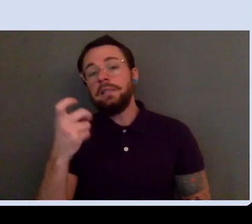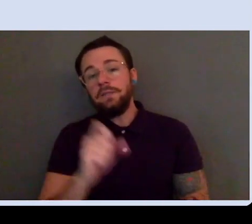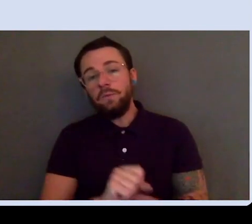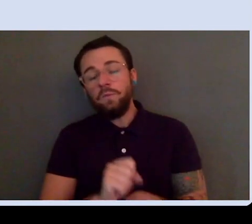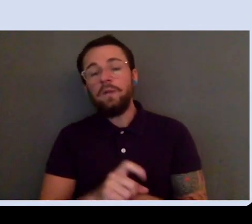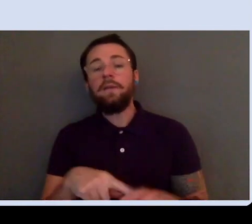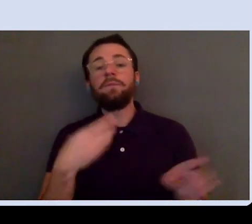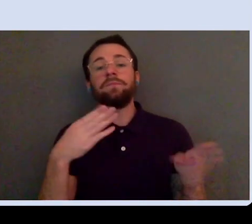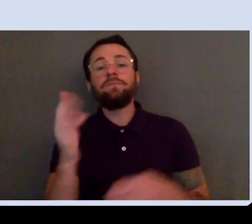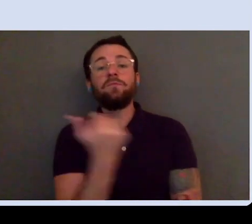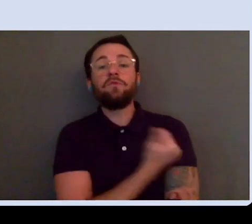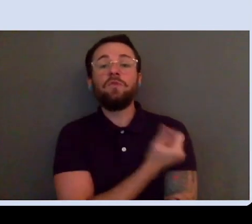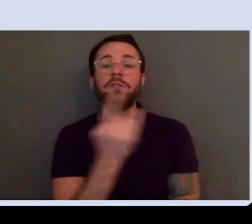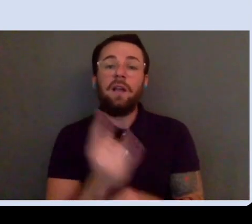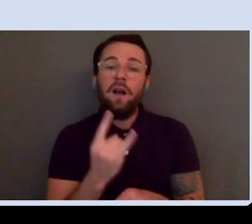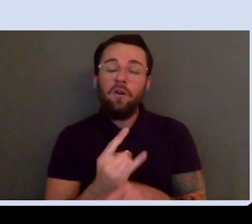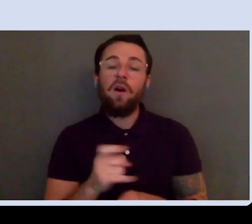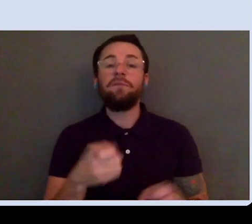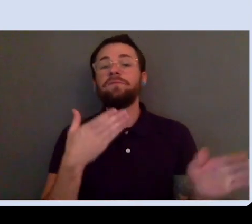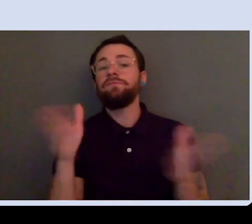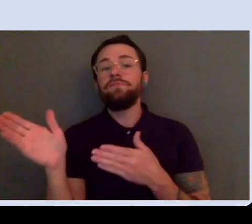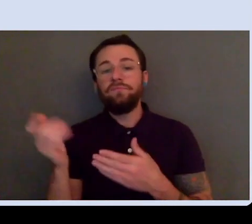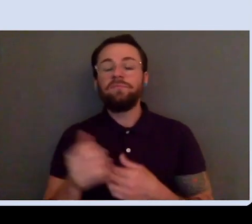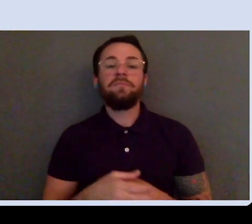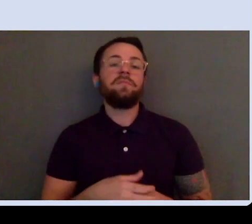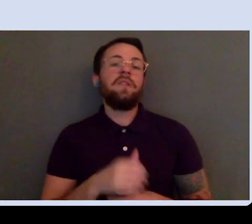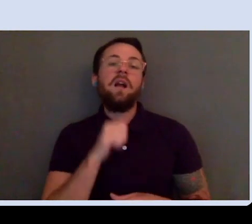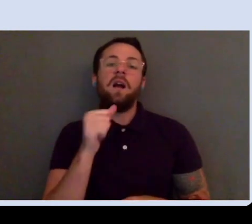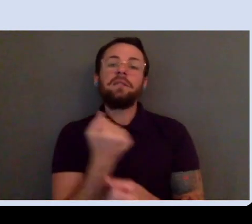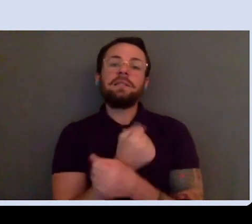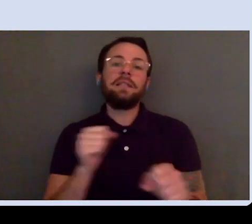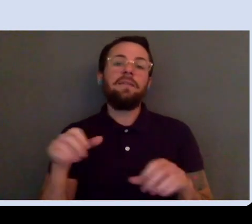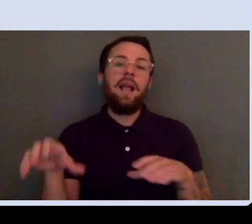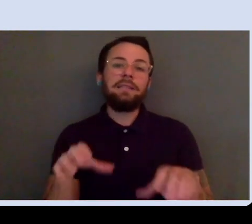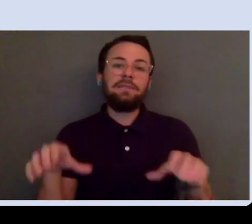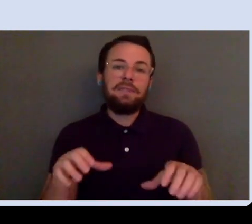and become homeless and have no idea what to do and as you can see, they're turning